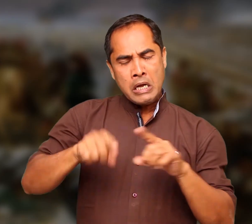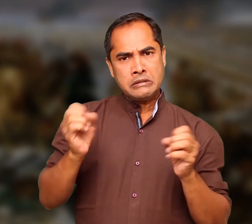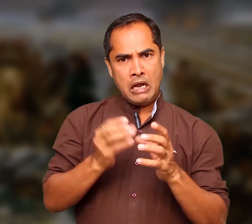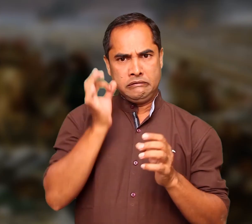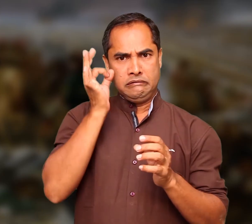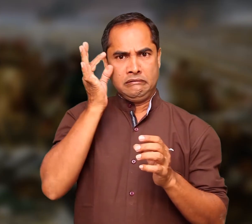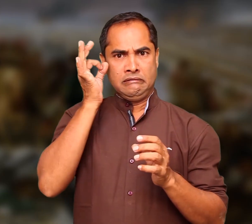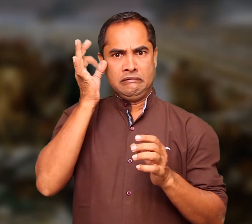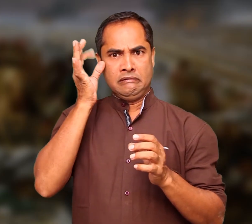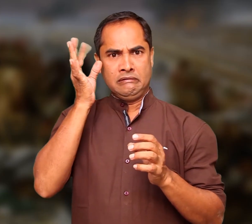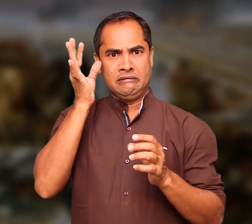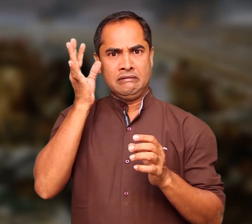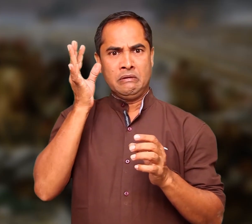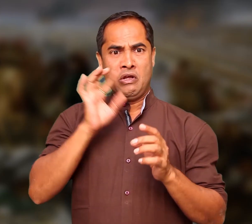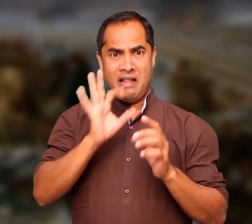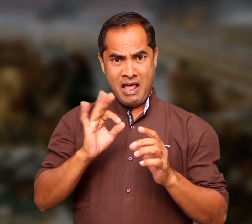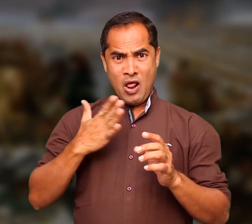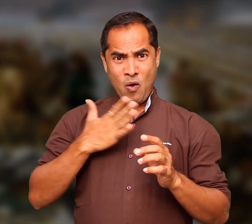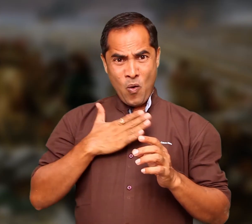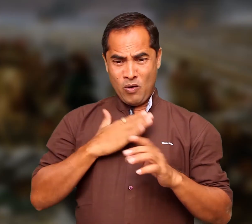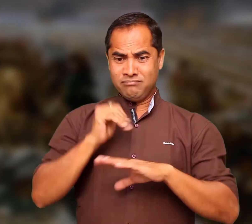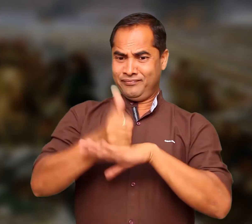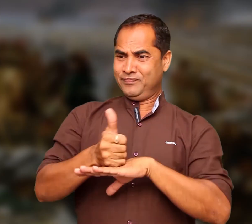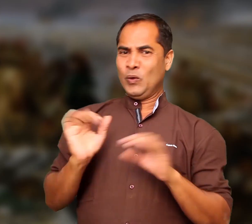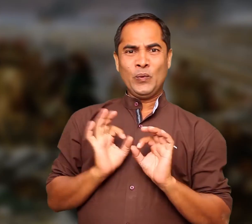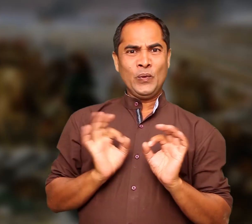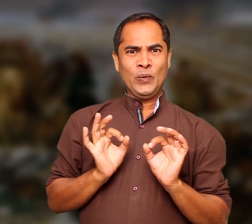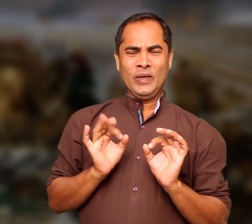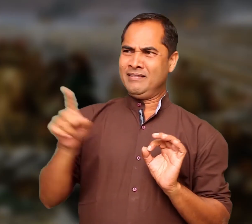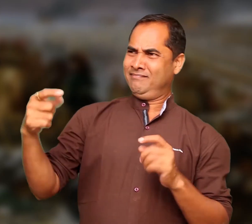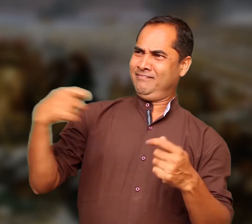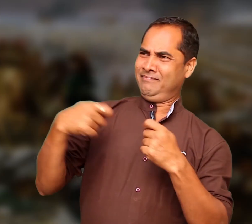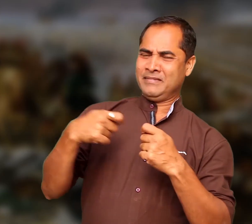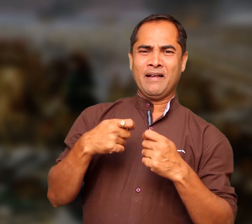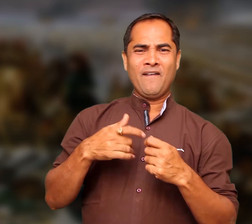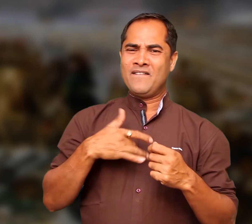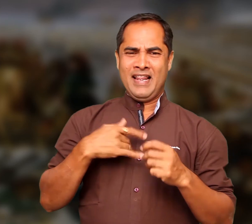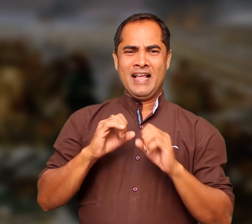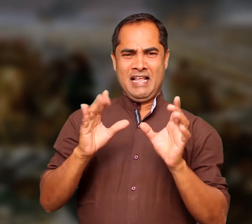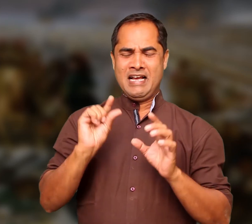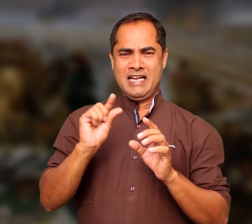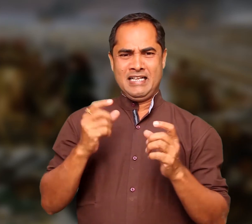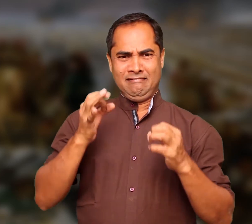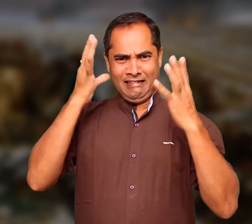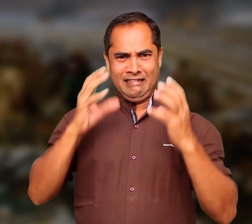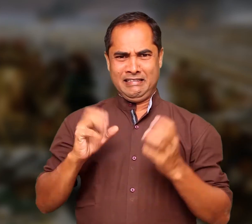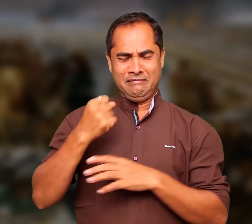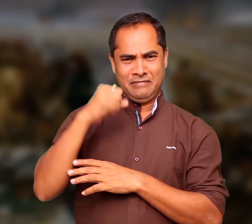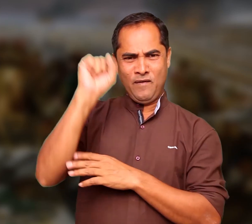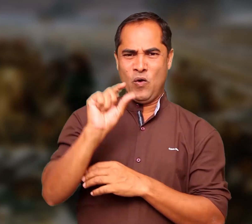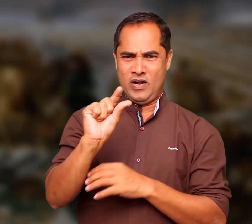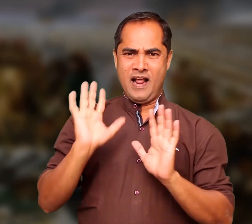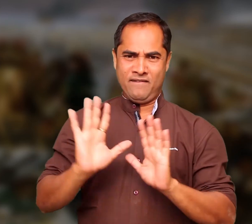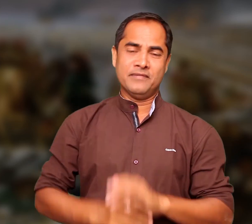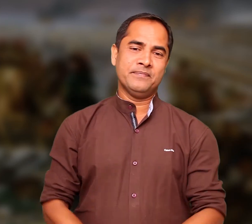because it was not exactly their freedom but somebody else was governing them now.